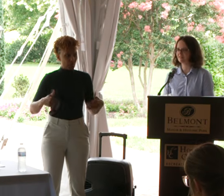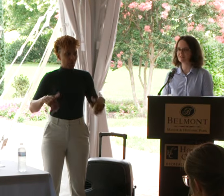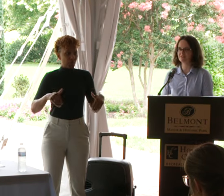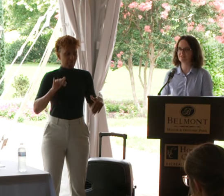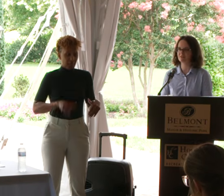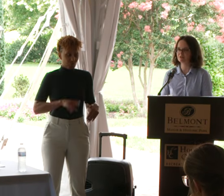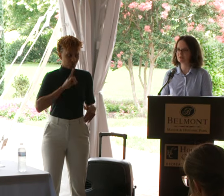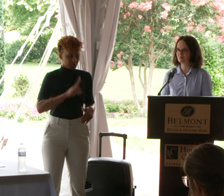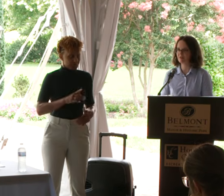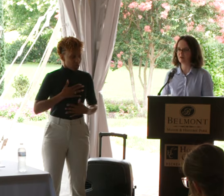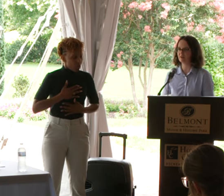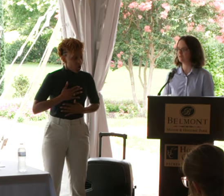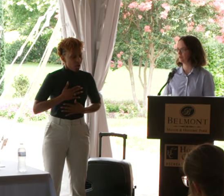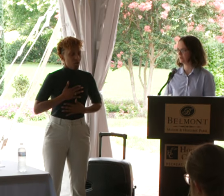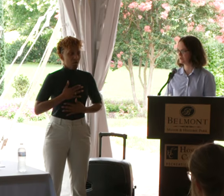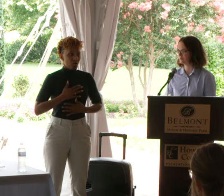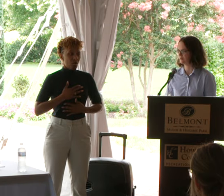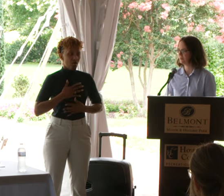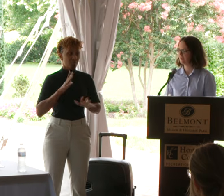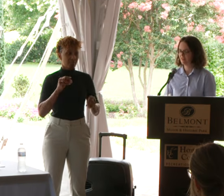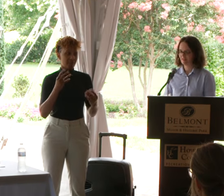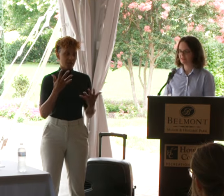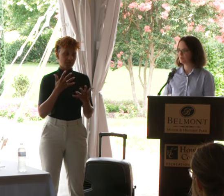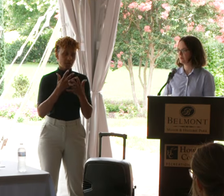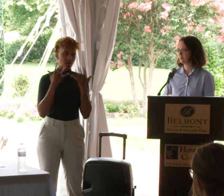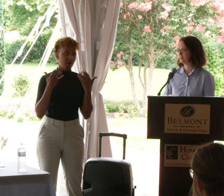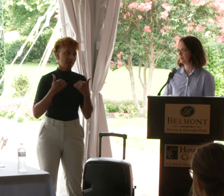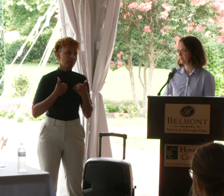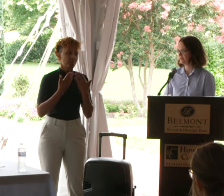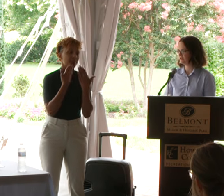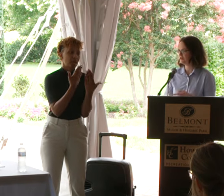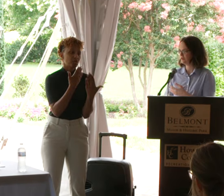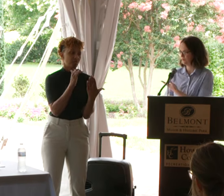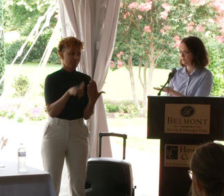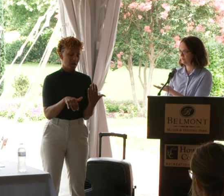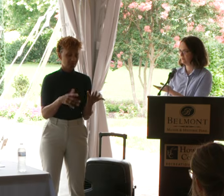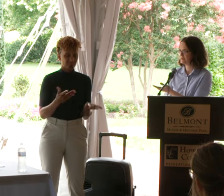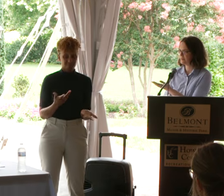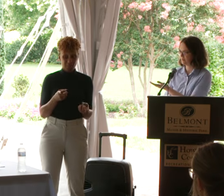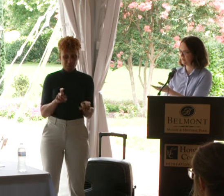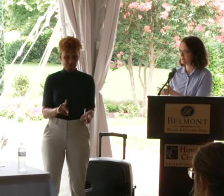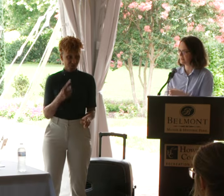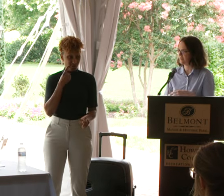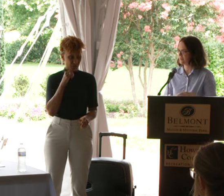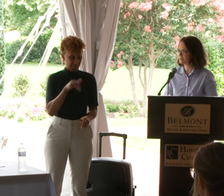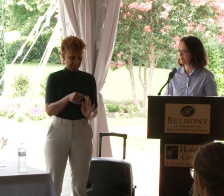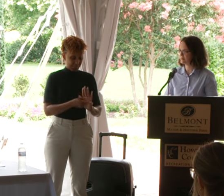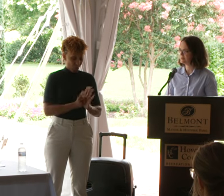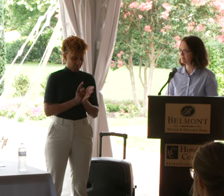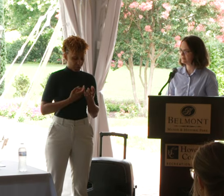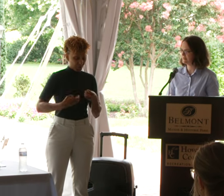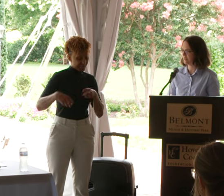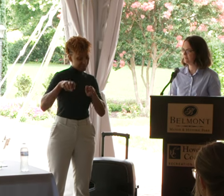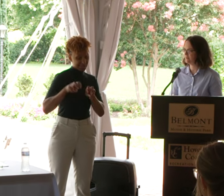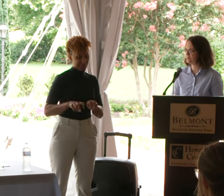this continues to be, how influential. It's been a privilege to sit alongside experts today. Thank